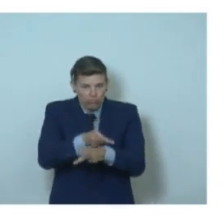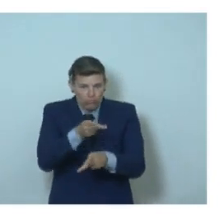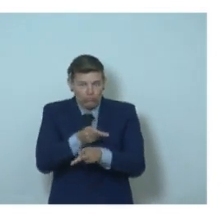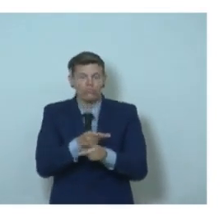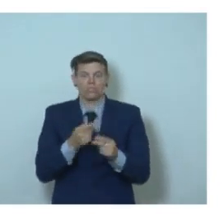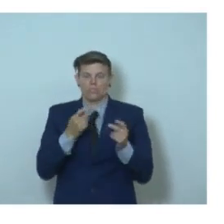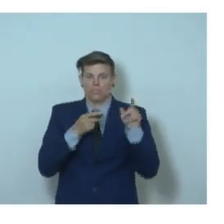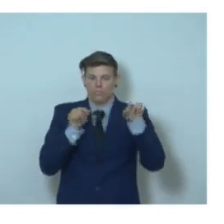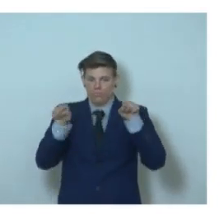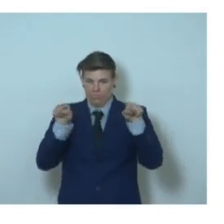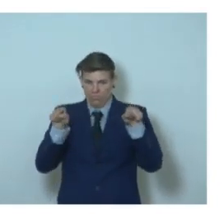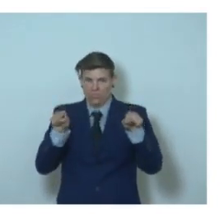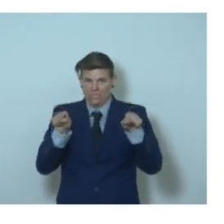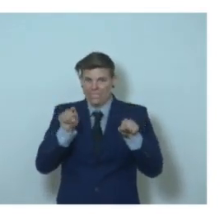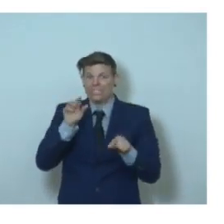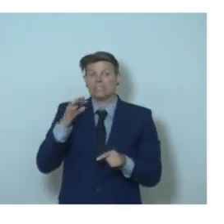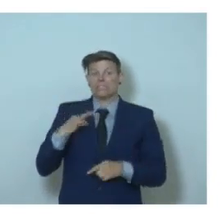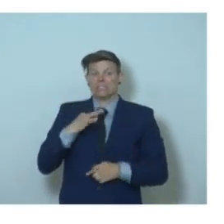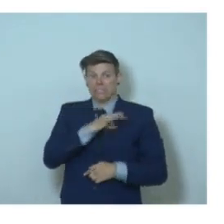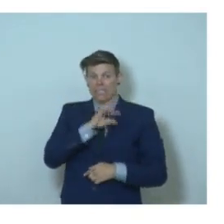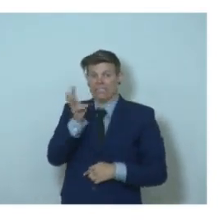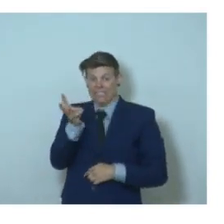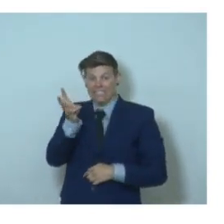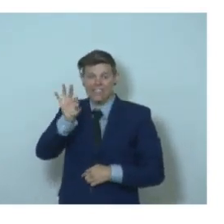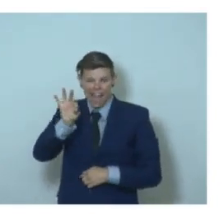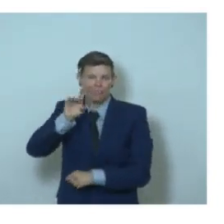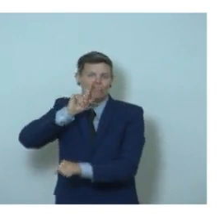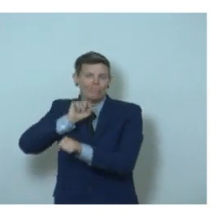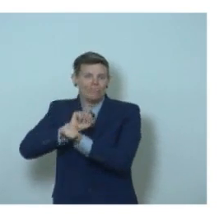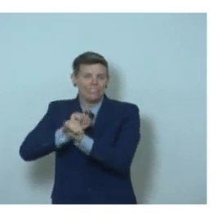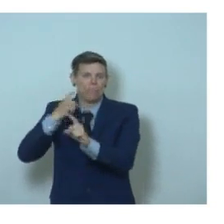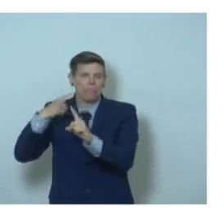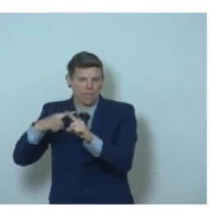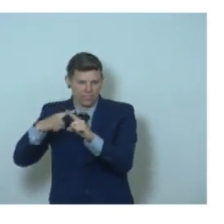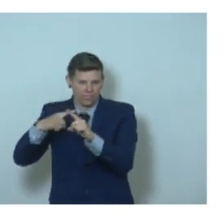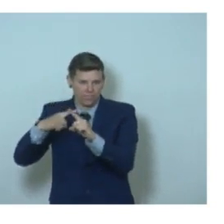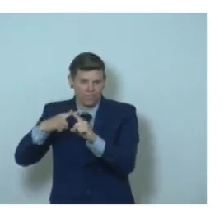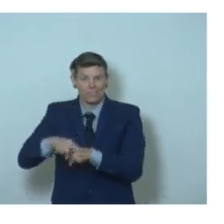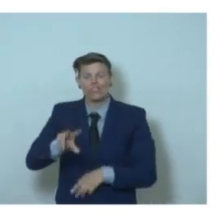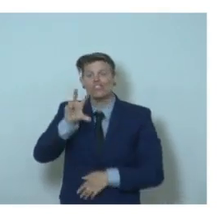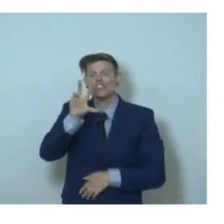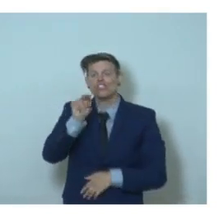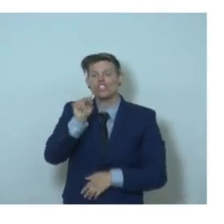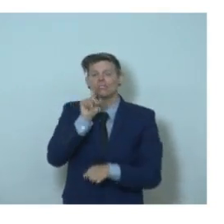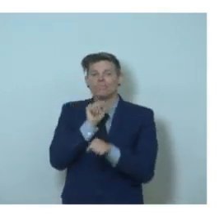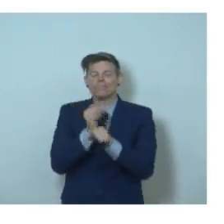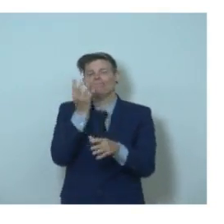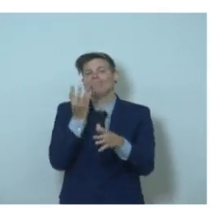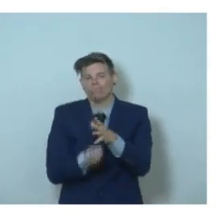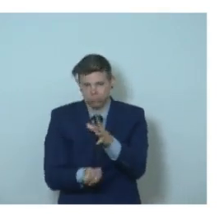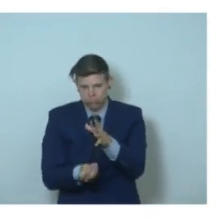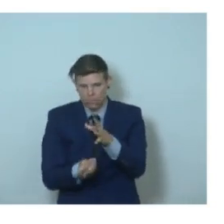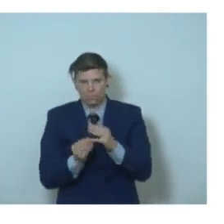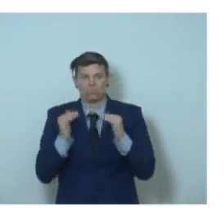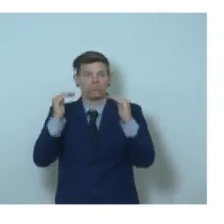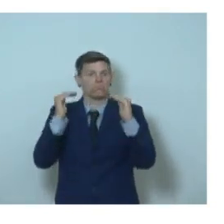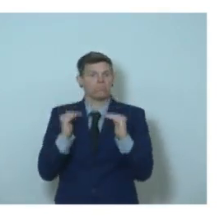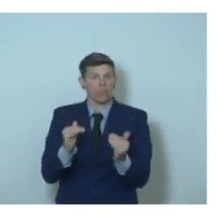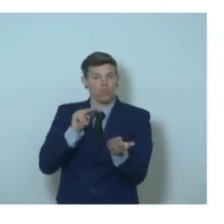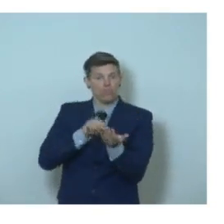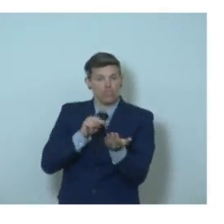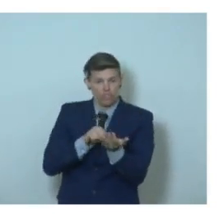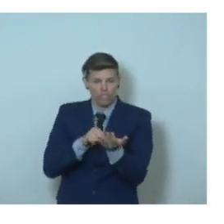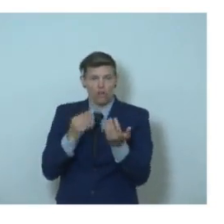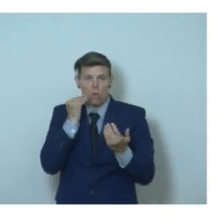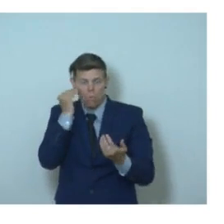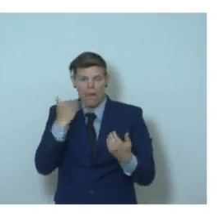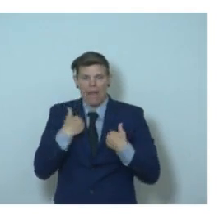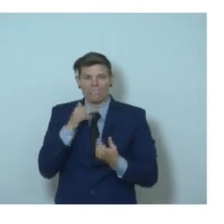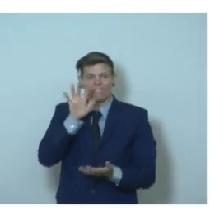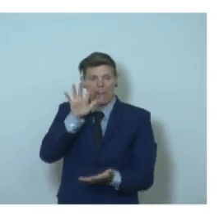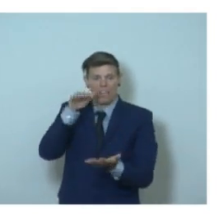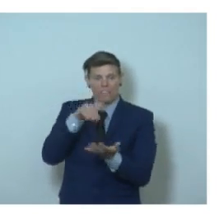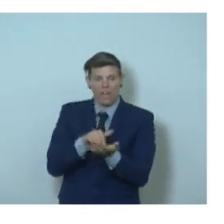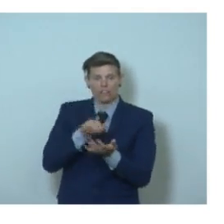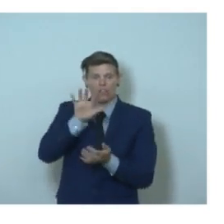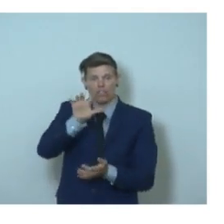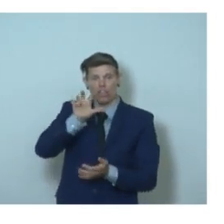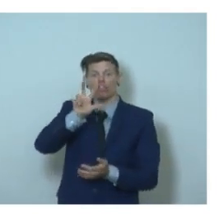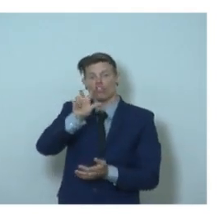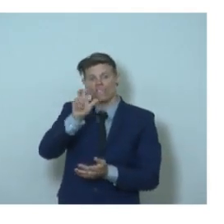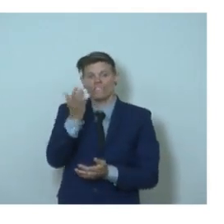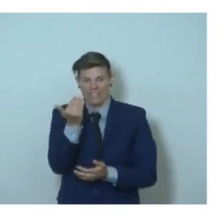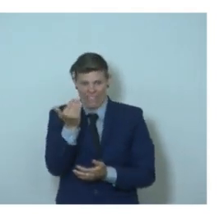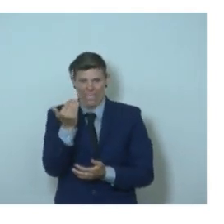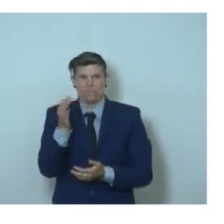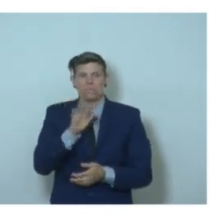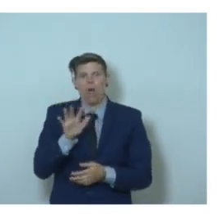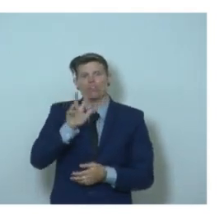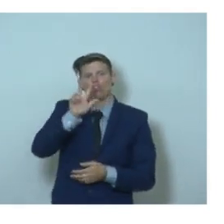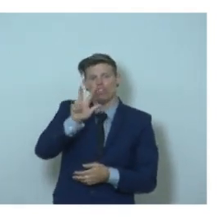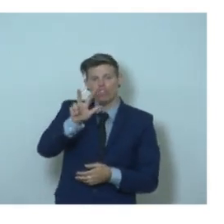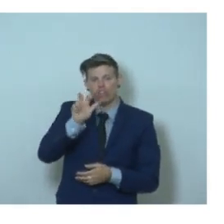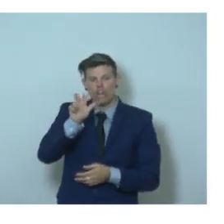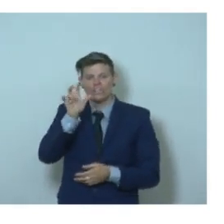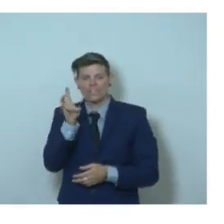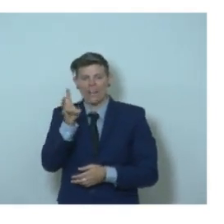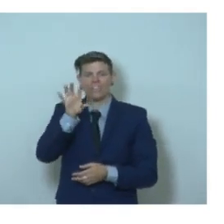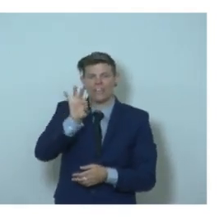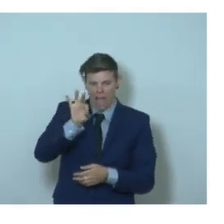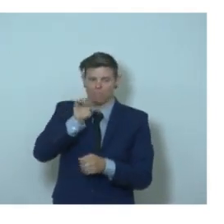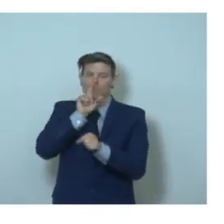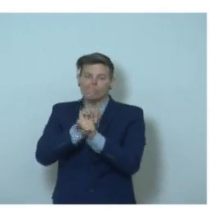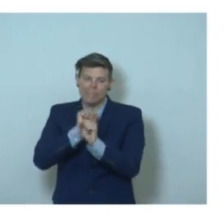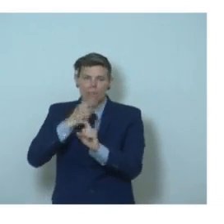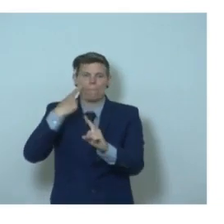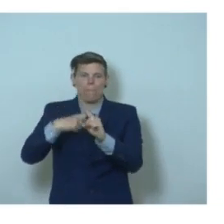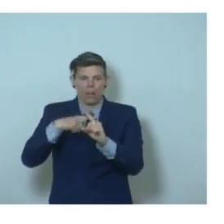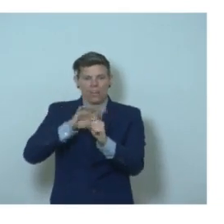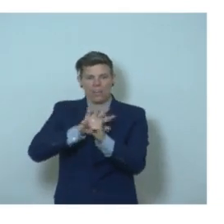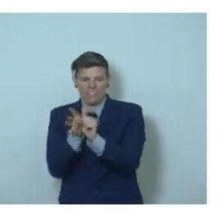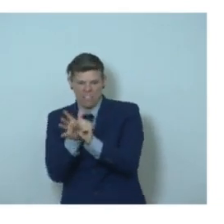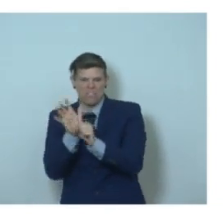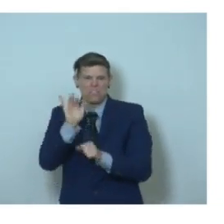FOUR HUNDRED AND THIRTY NINE INDIVIDUALS AND 4,000 STAFF YOU CAN SEE WE HAD 69 POSITIVE STAFF AND 30 DEATHS AND ASSISTED LIVINGS TO DATE AND NURSING HOMES.